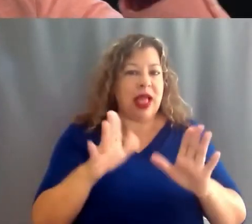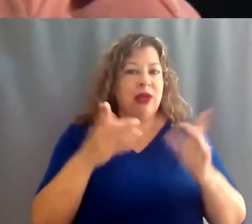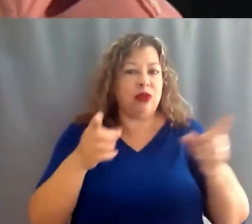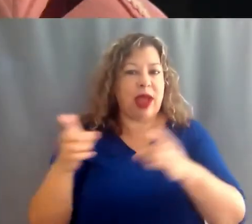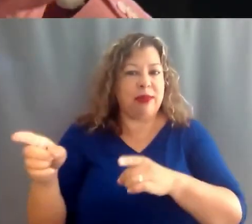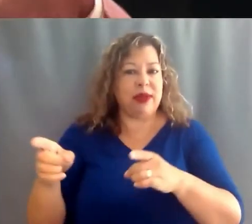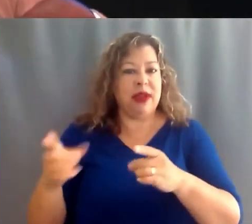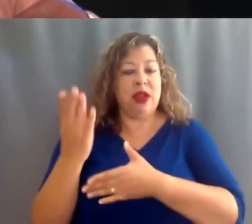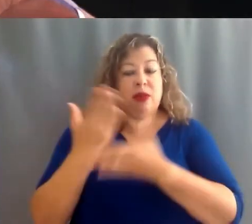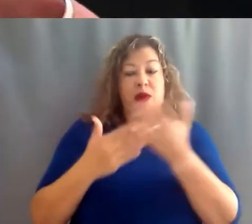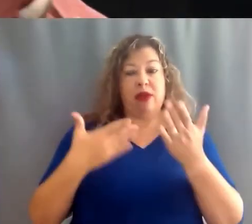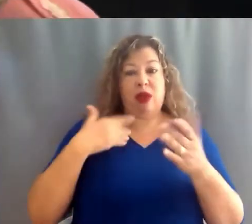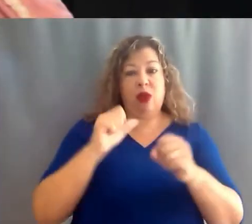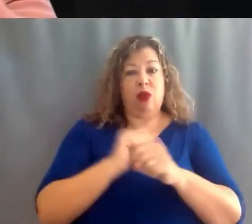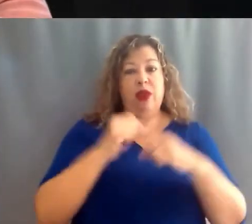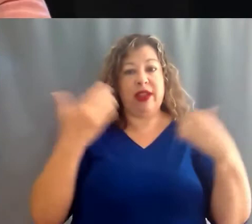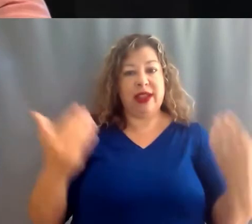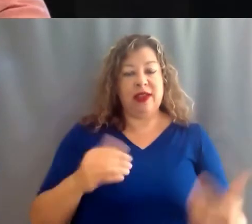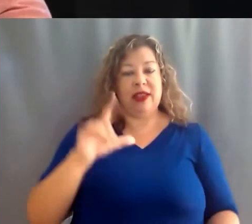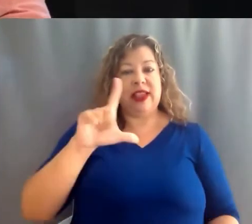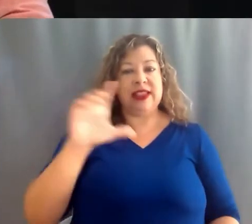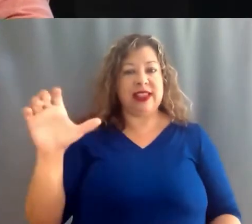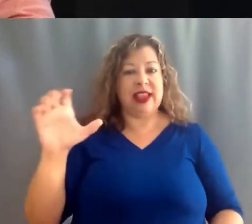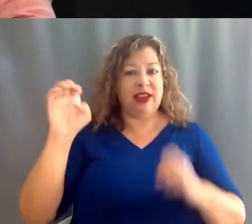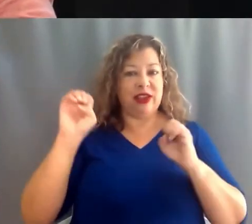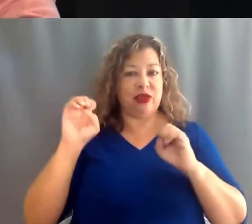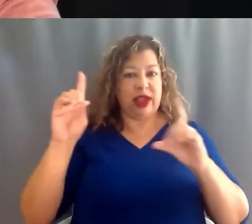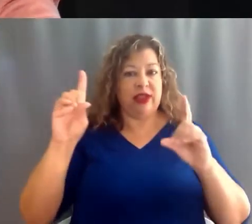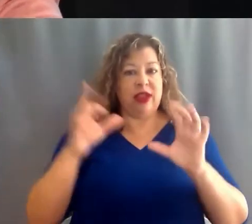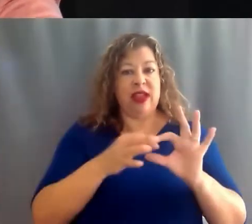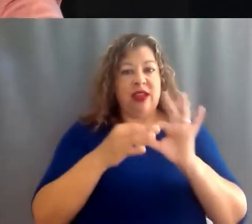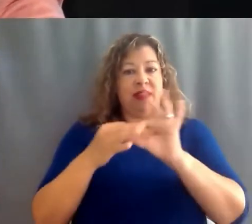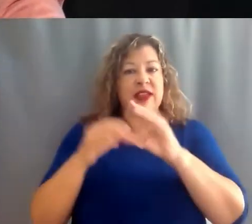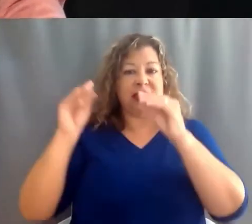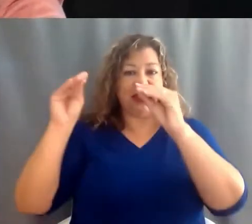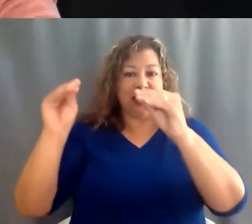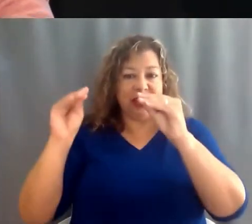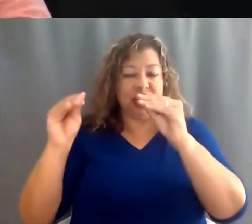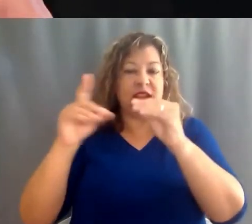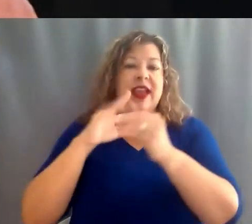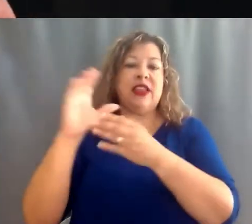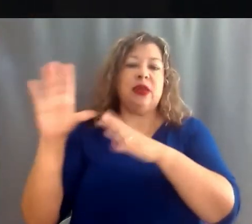conducive allows it to happen. Here at Lincoln Center, our education around teaching